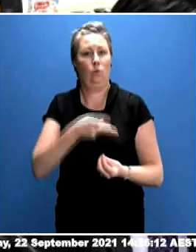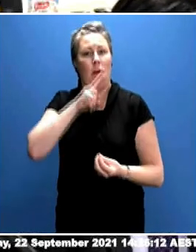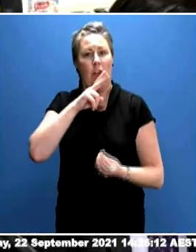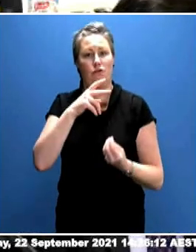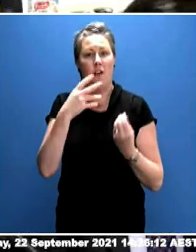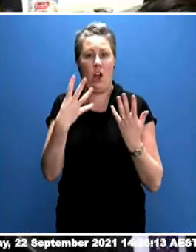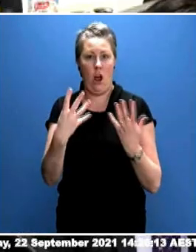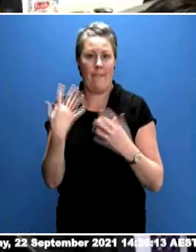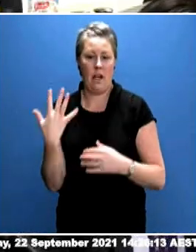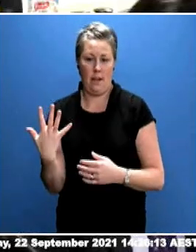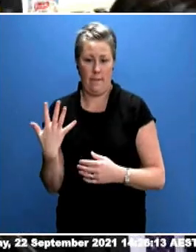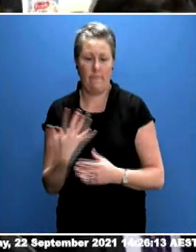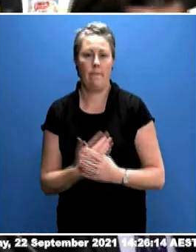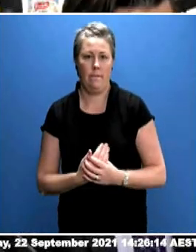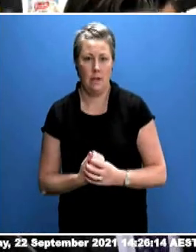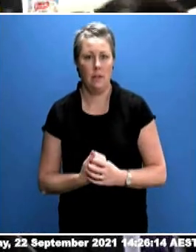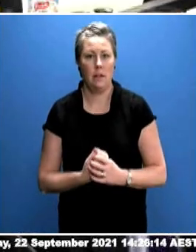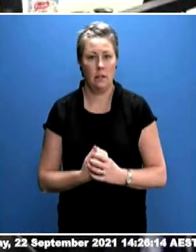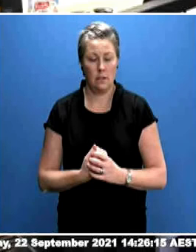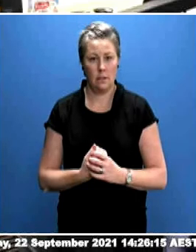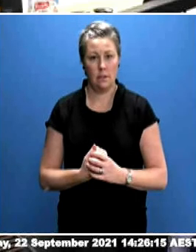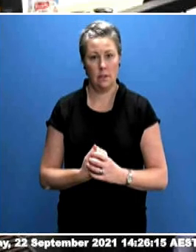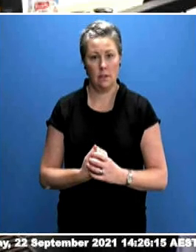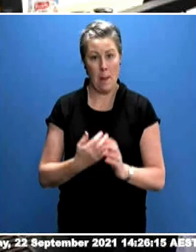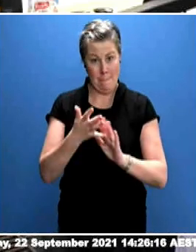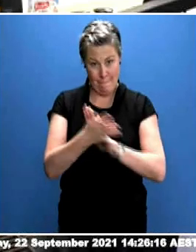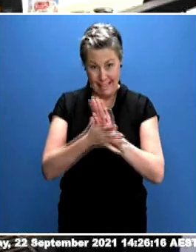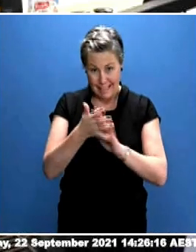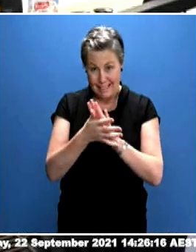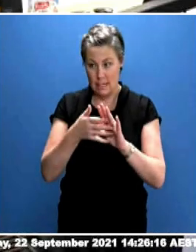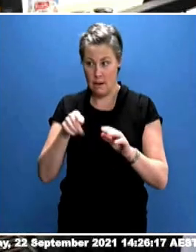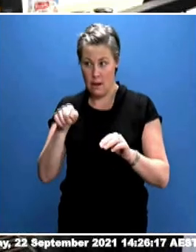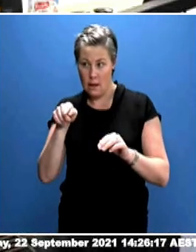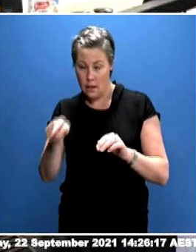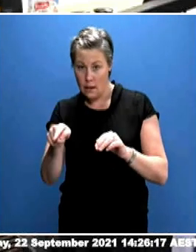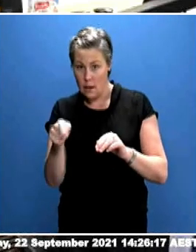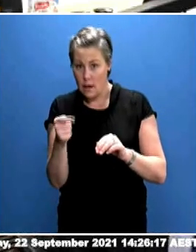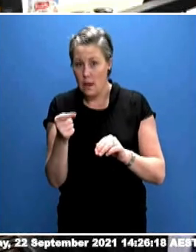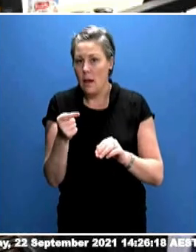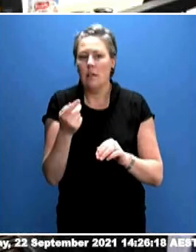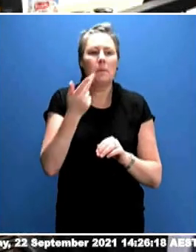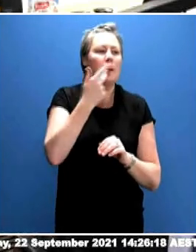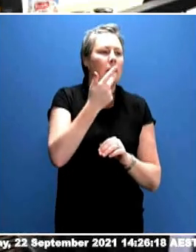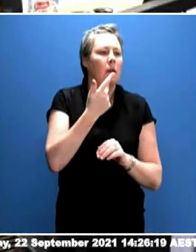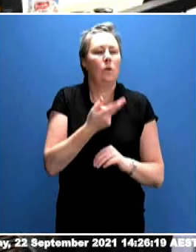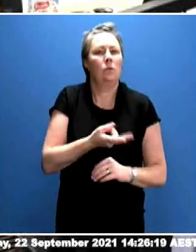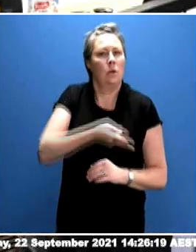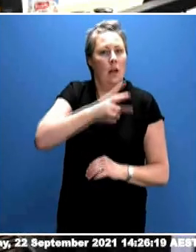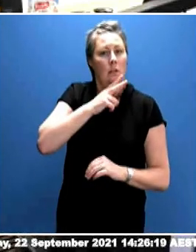Is that a number of admissions that might only be, say, 200 children, but a